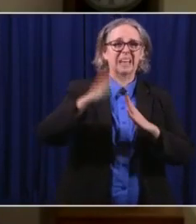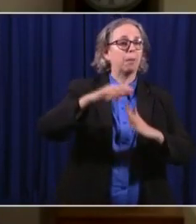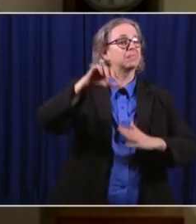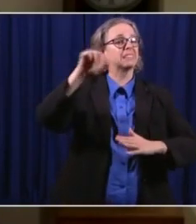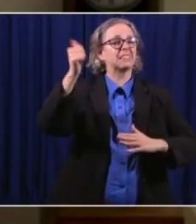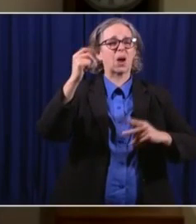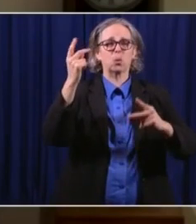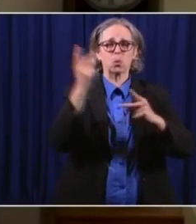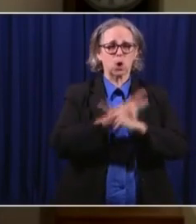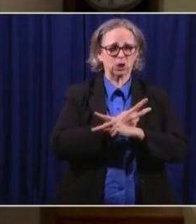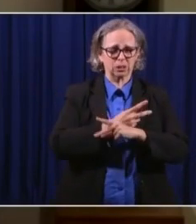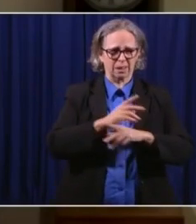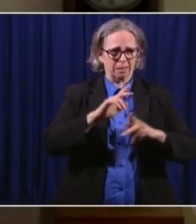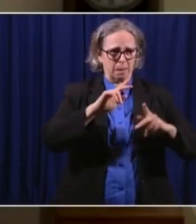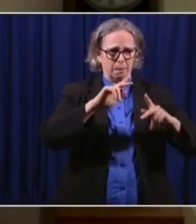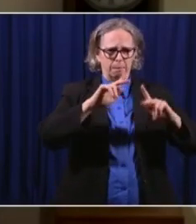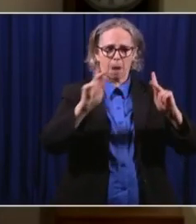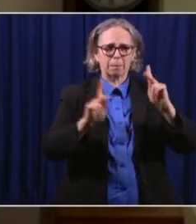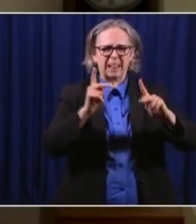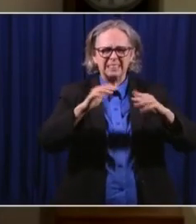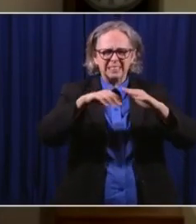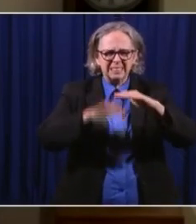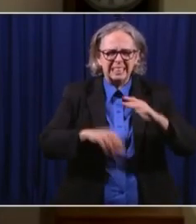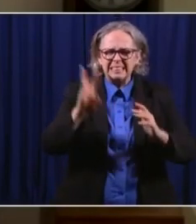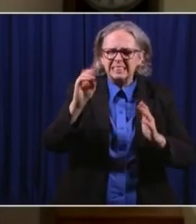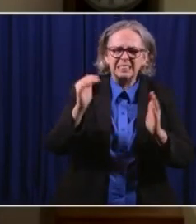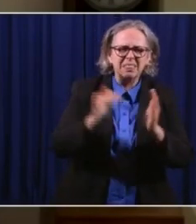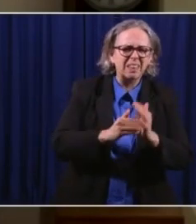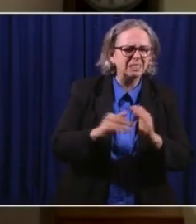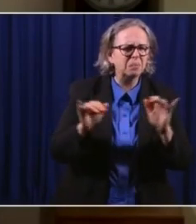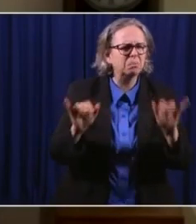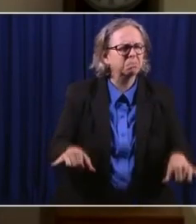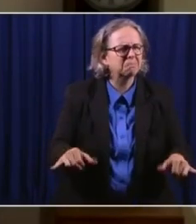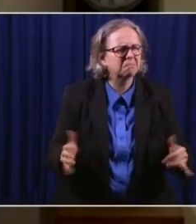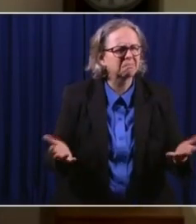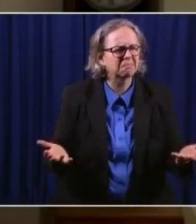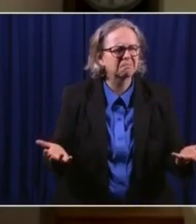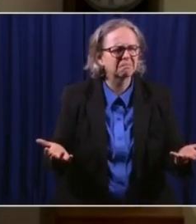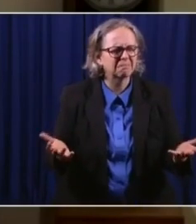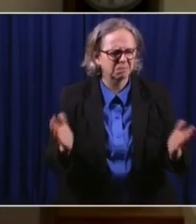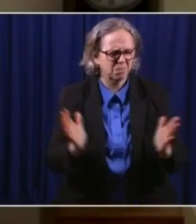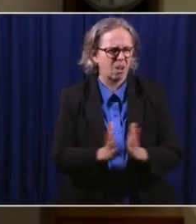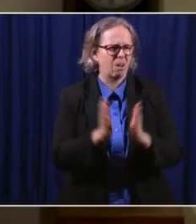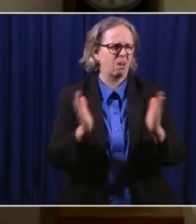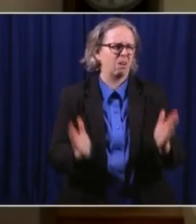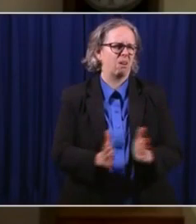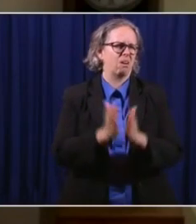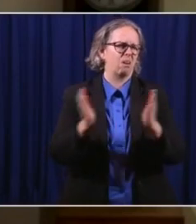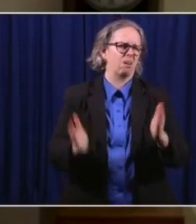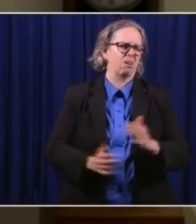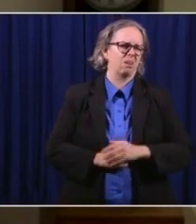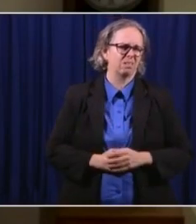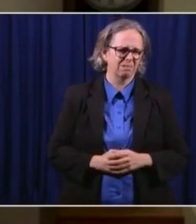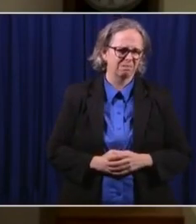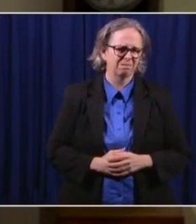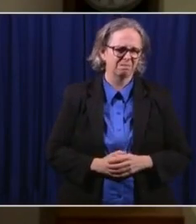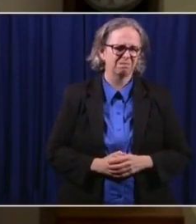COUNTIES I THINK THE TOP 14 ARE ALL RURAL COUNTIES. TOP 10 I THINK IS ALL UNDER 60,000 POPULATION.